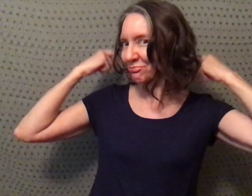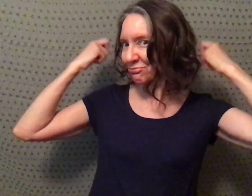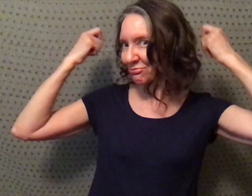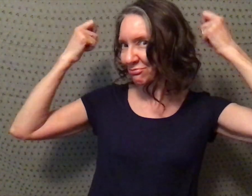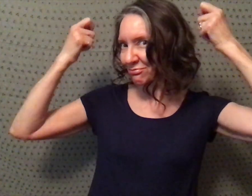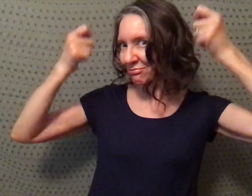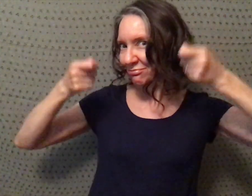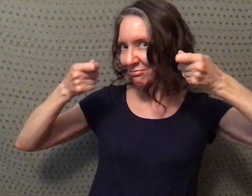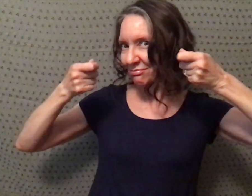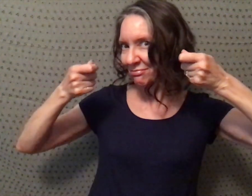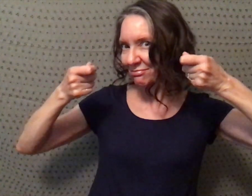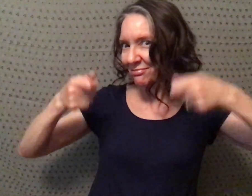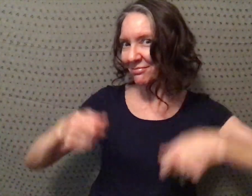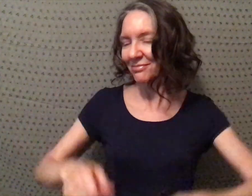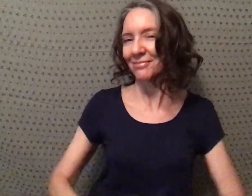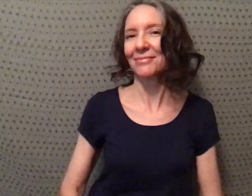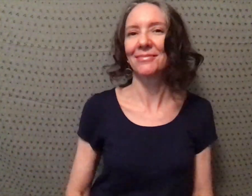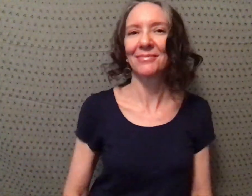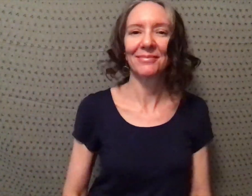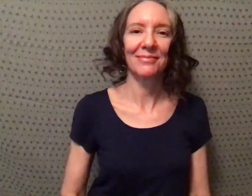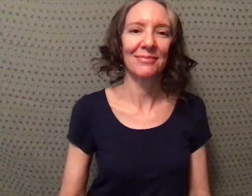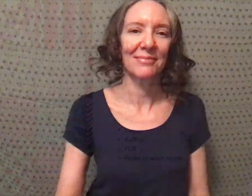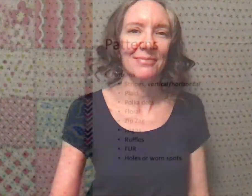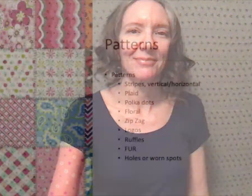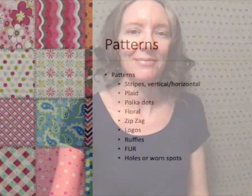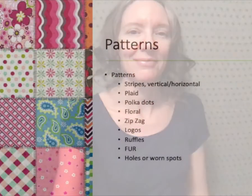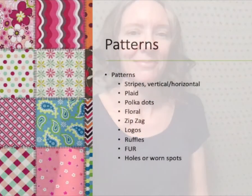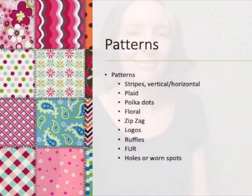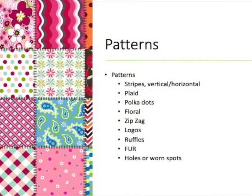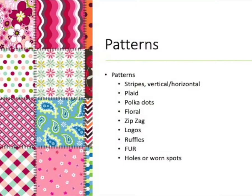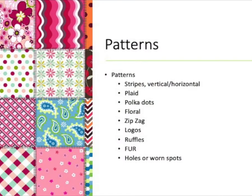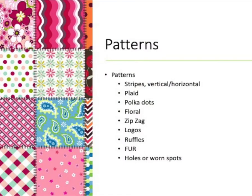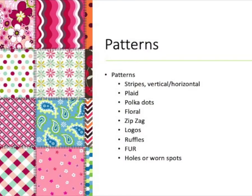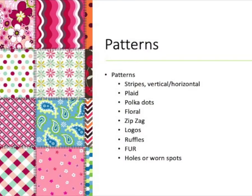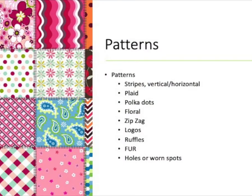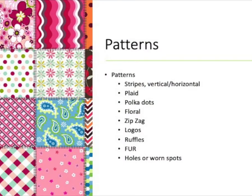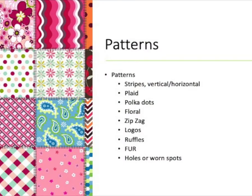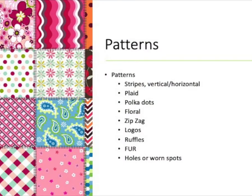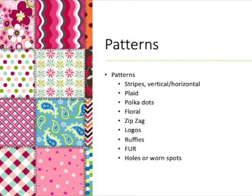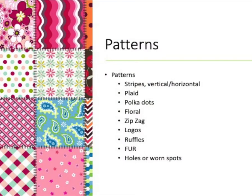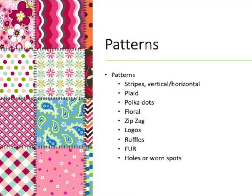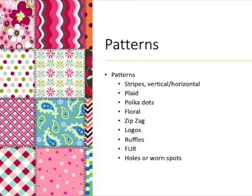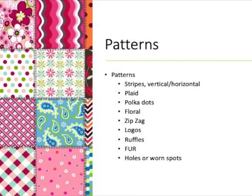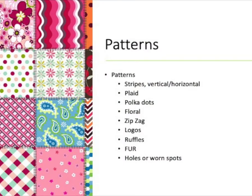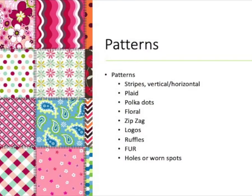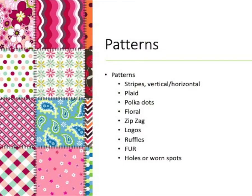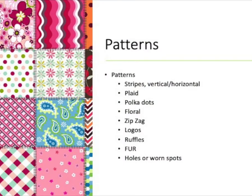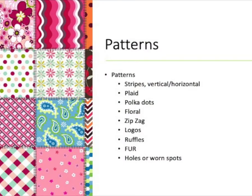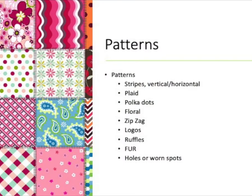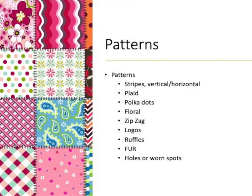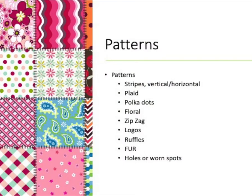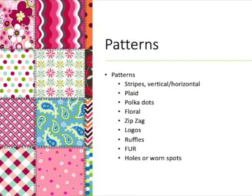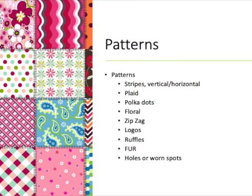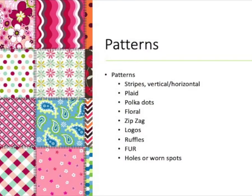of pulling up a hood. Patterns on clothing are similarly